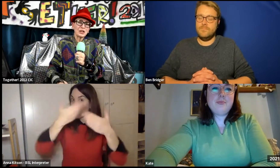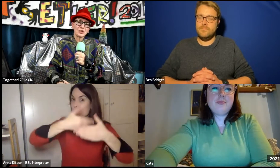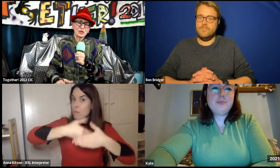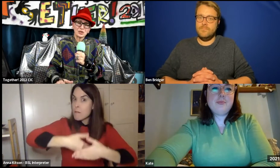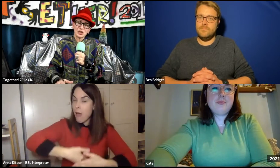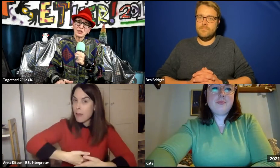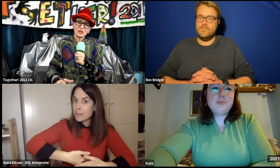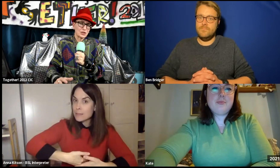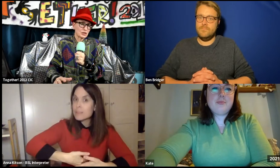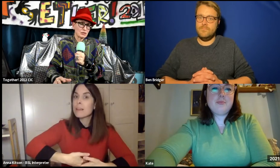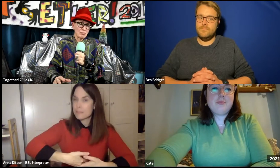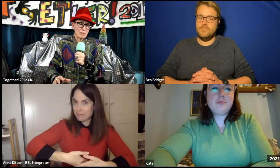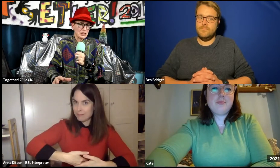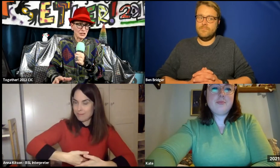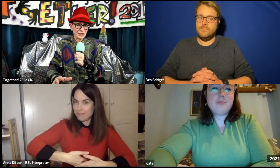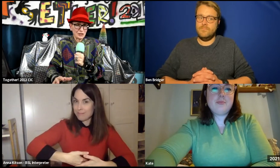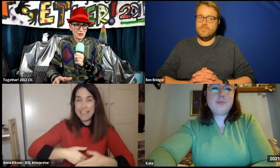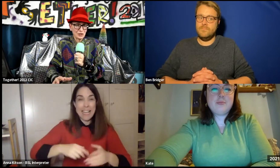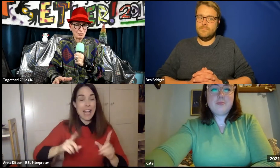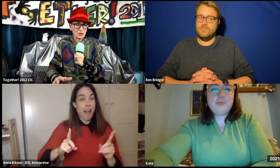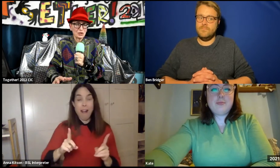another one of Kate's many talents,